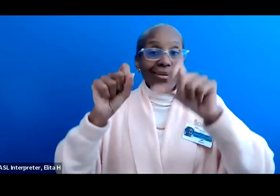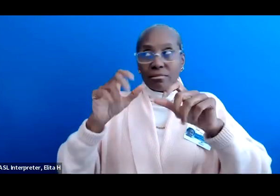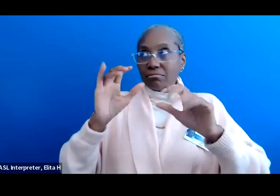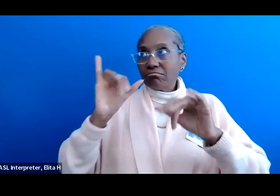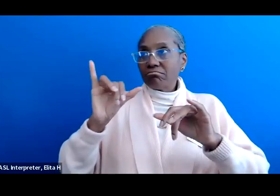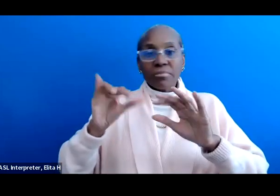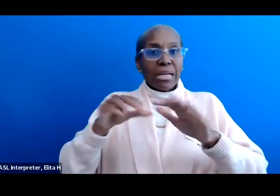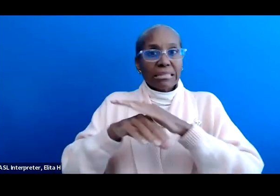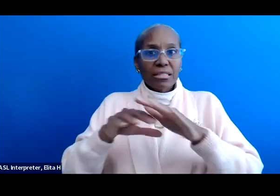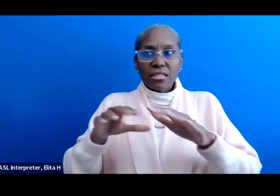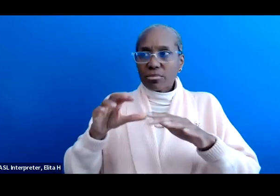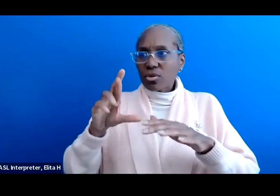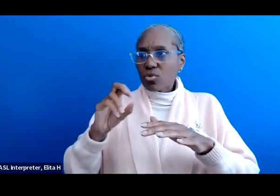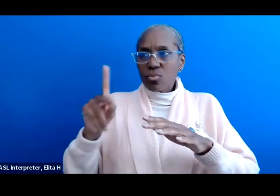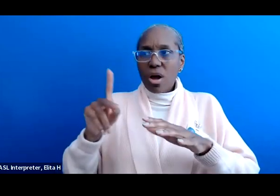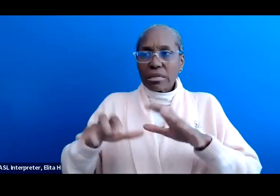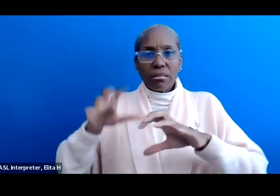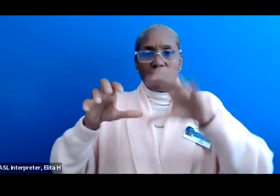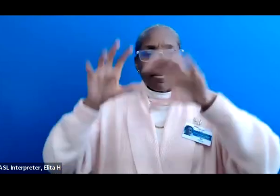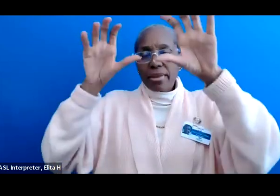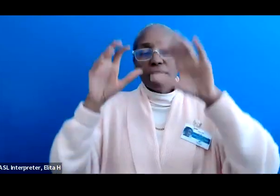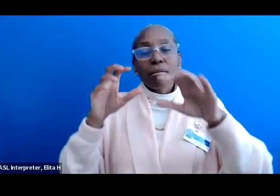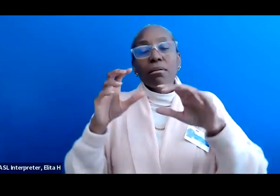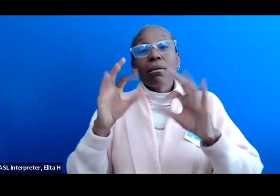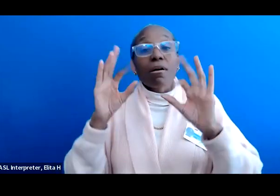There are fun things to do. There's all kinds of equipment.